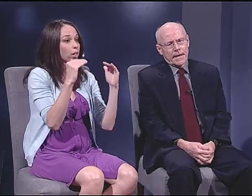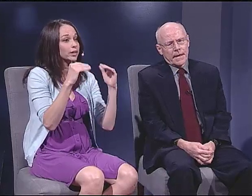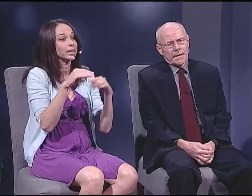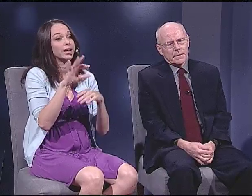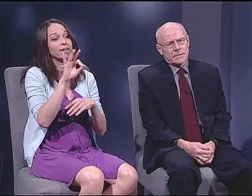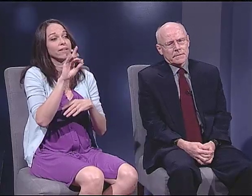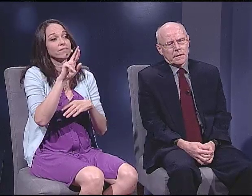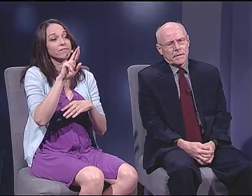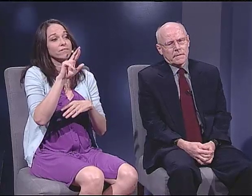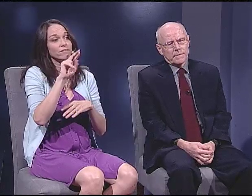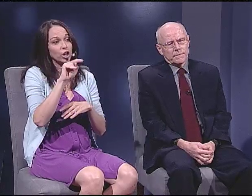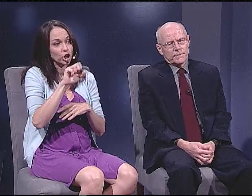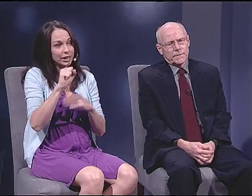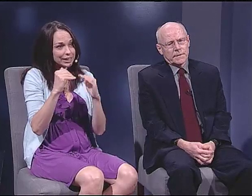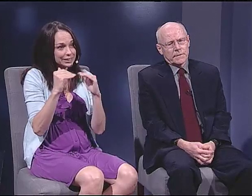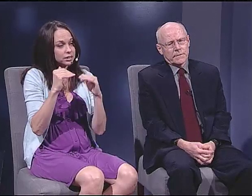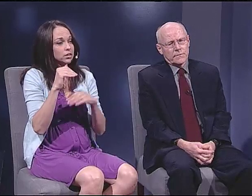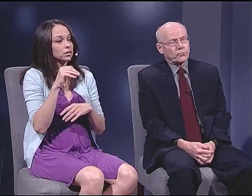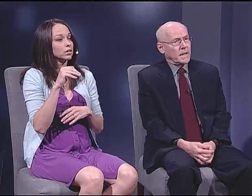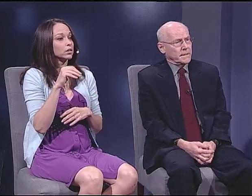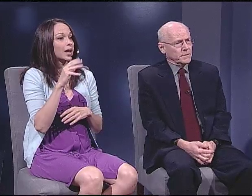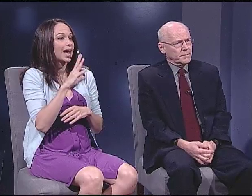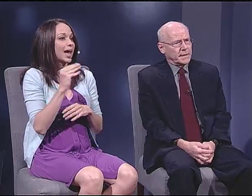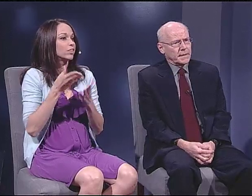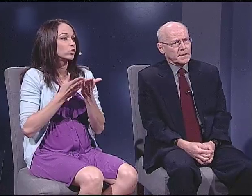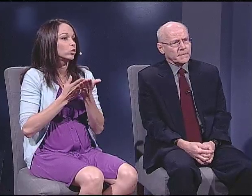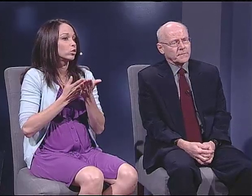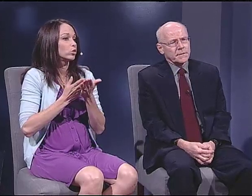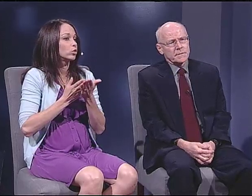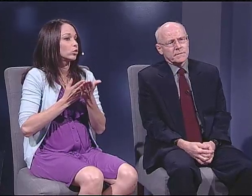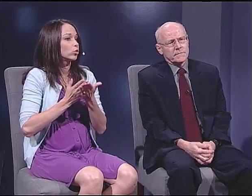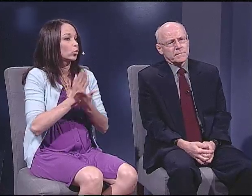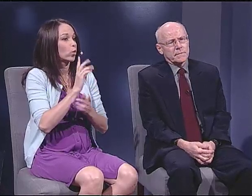and of the right to be different and so forth.